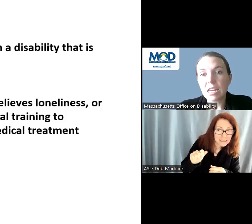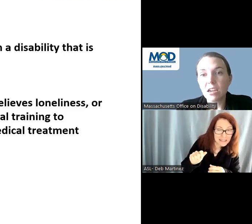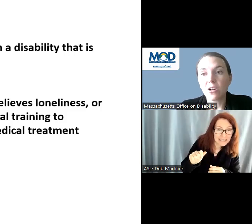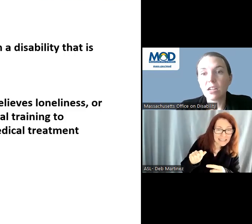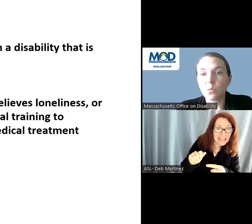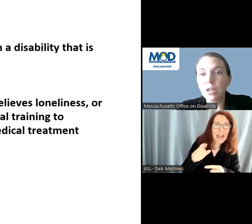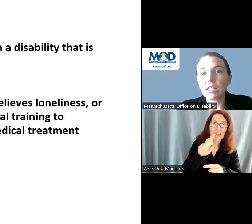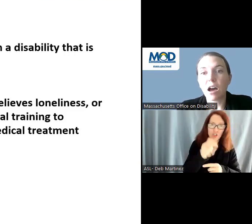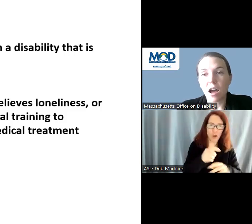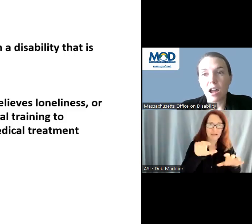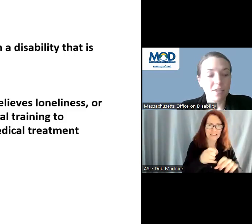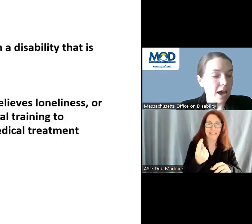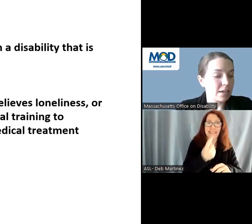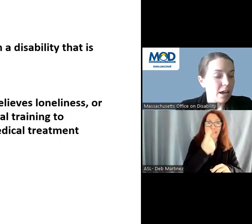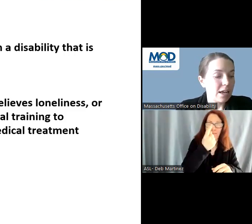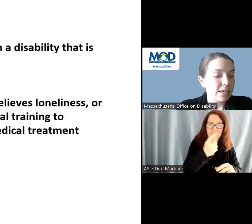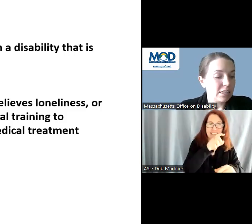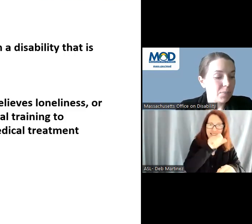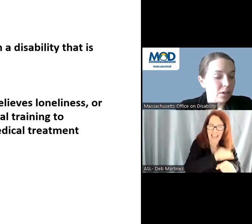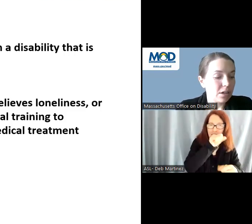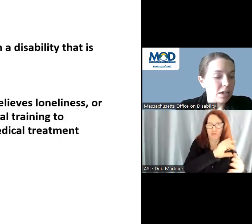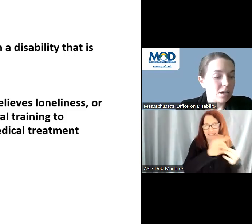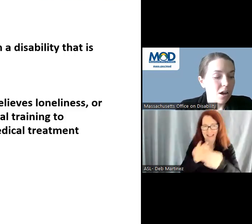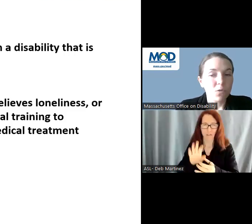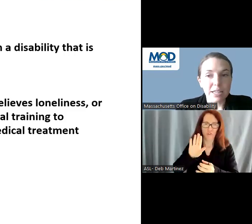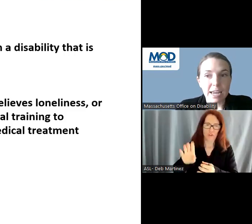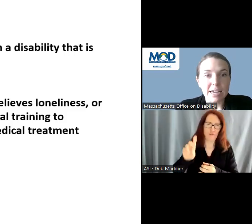focus here is really on that disability related.